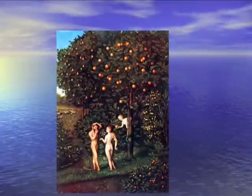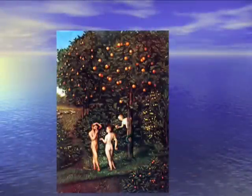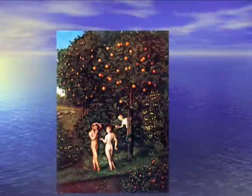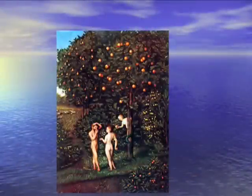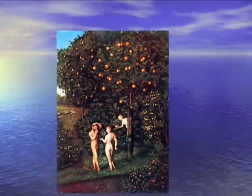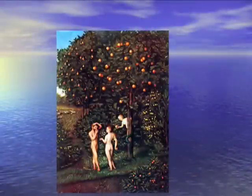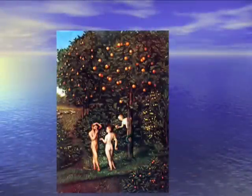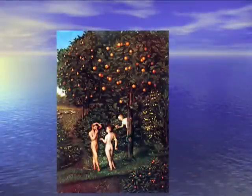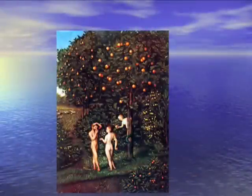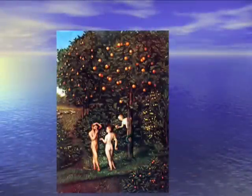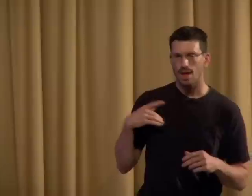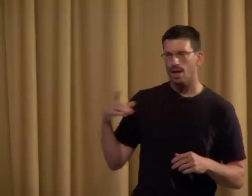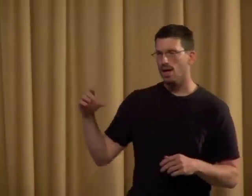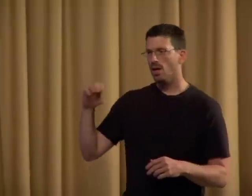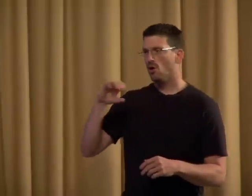That's the Garden of Eden. In Christianity, the story of the disconnect from oneness is called the Fall. Ate an apple from the tree of knowledge and boom: disconnect.